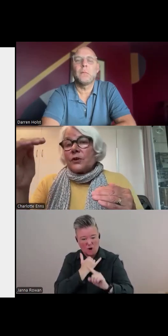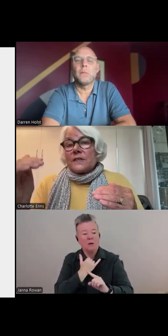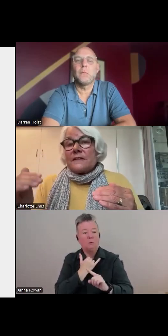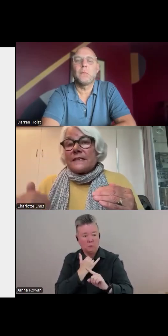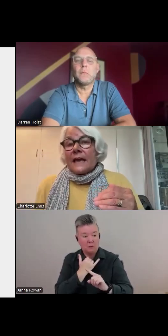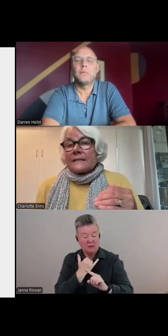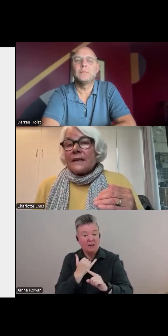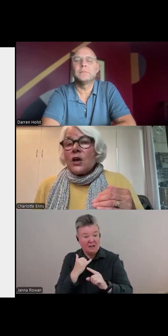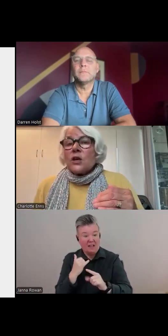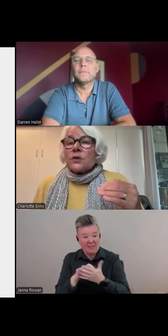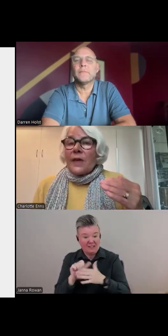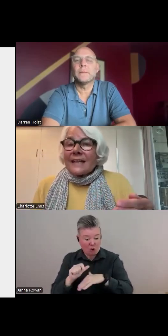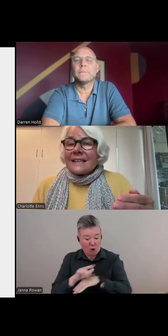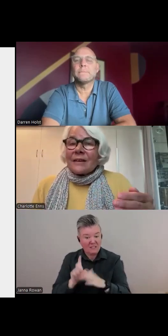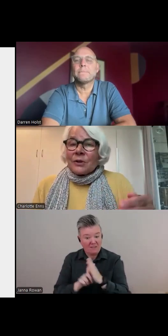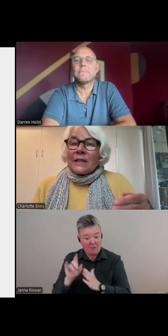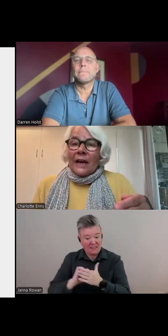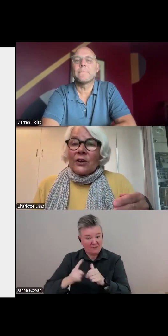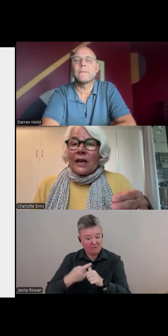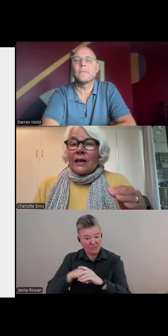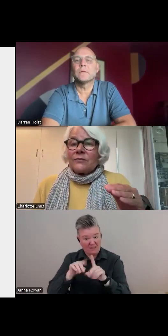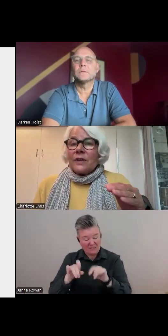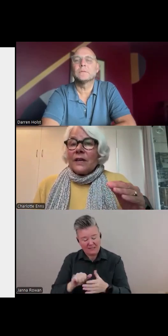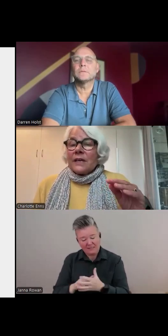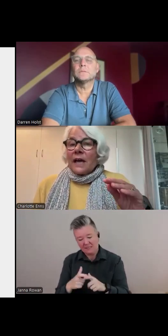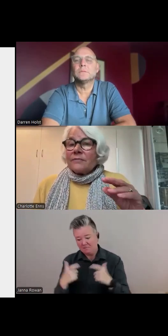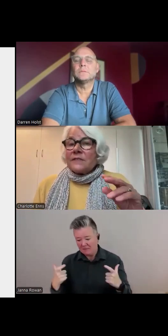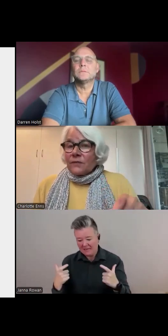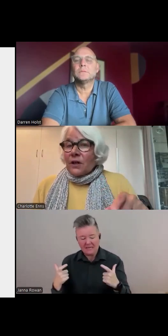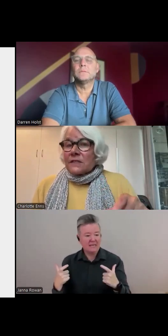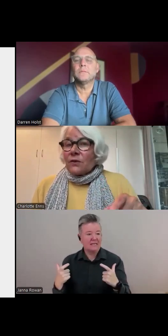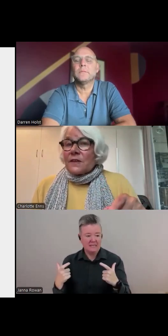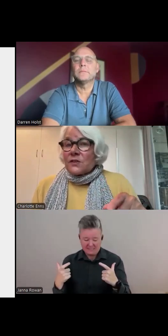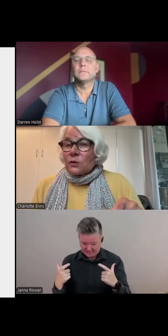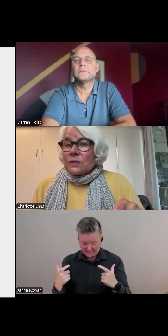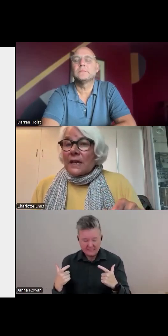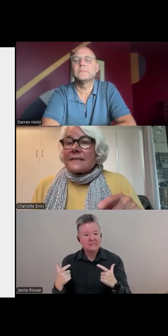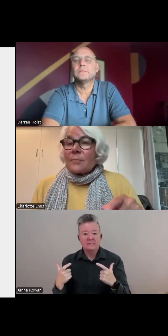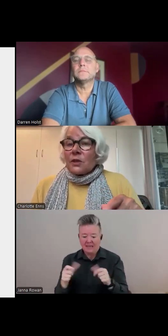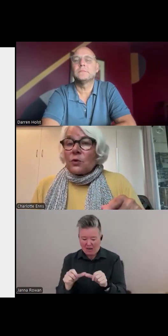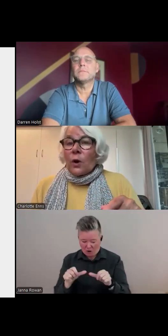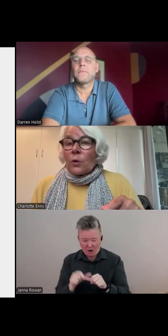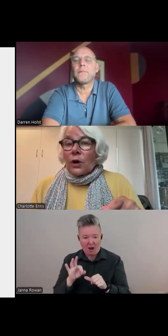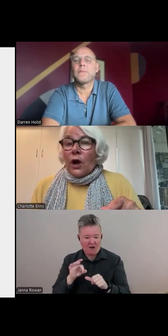ones, the ones that come first in the test. So that's a real area of difficulty for this student